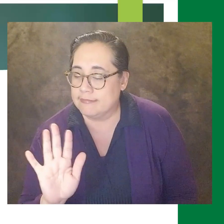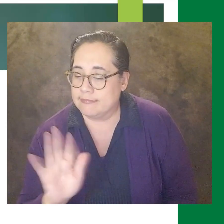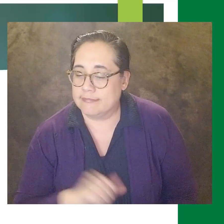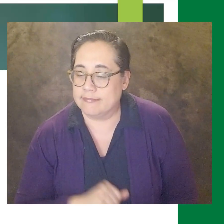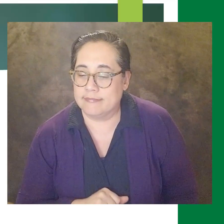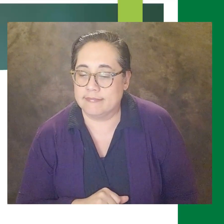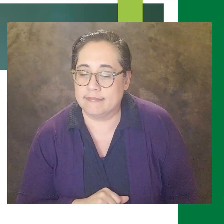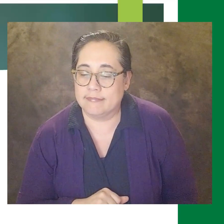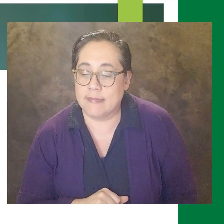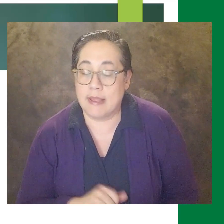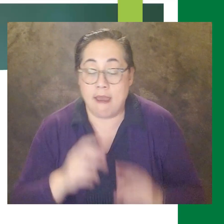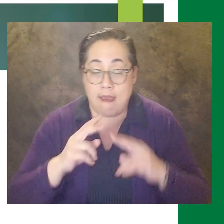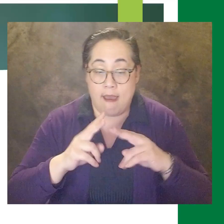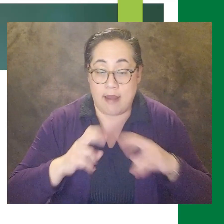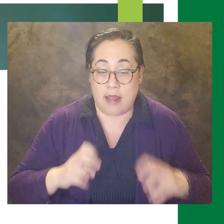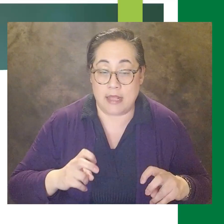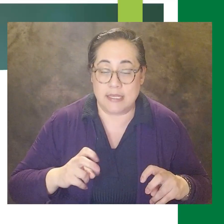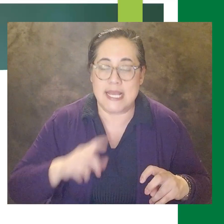Analysis is a deliberate practice.